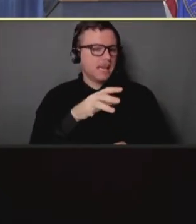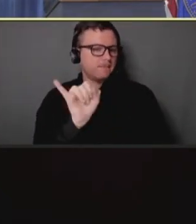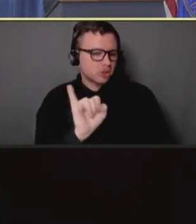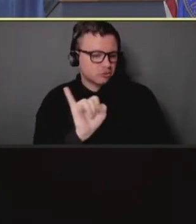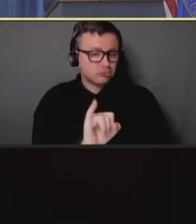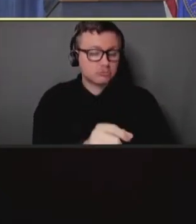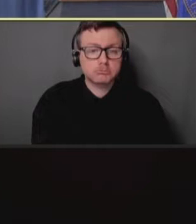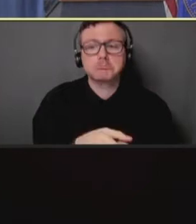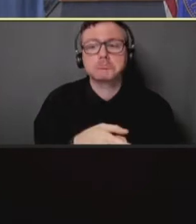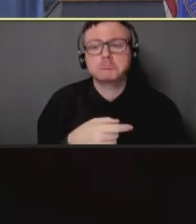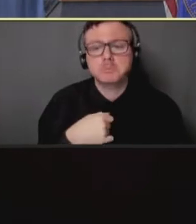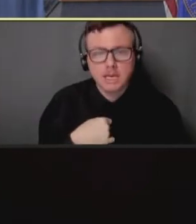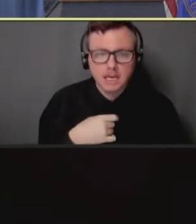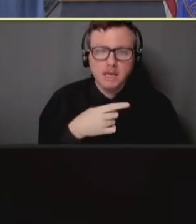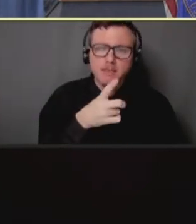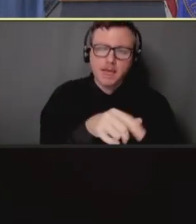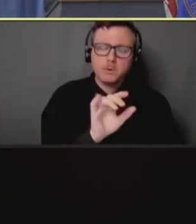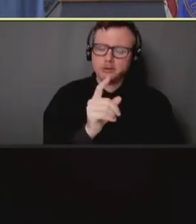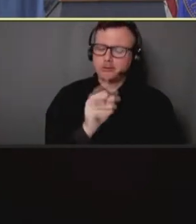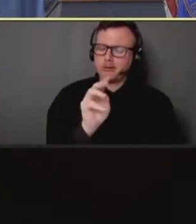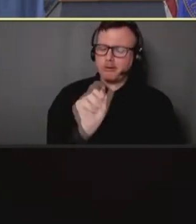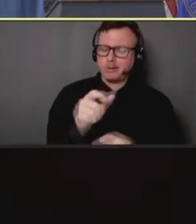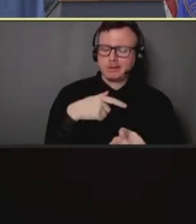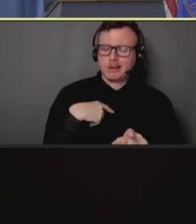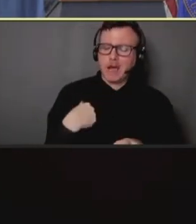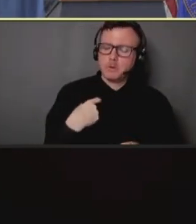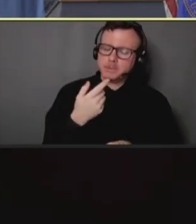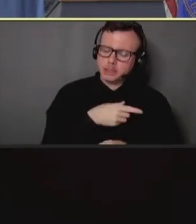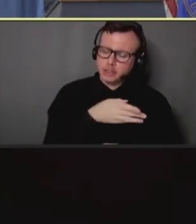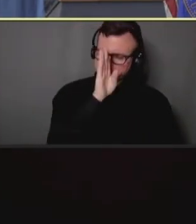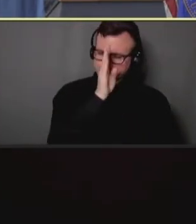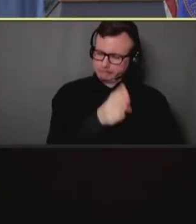I'm going to be somewhat candid in my communications.